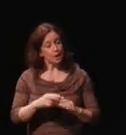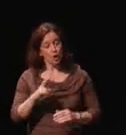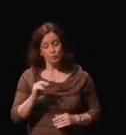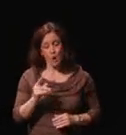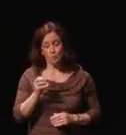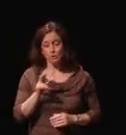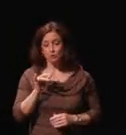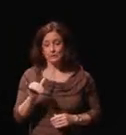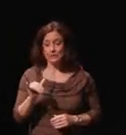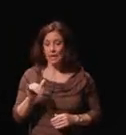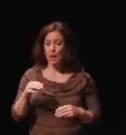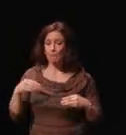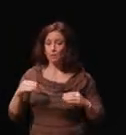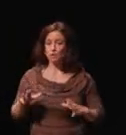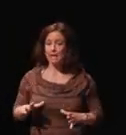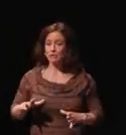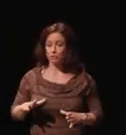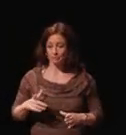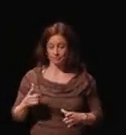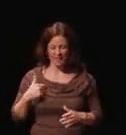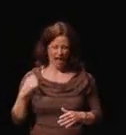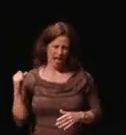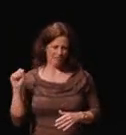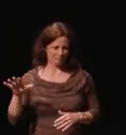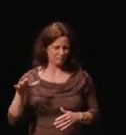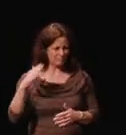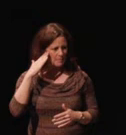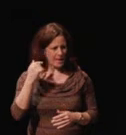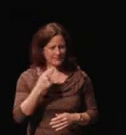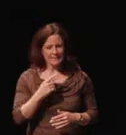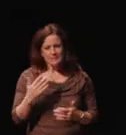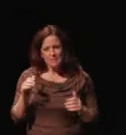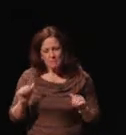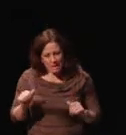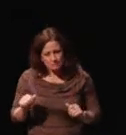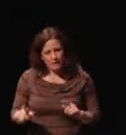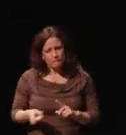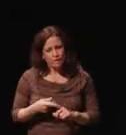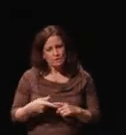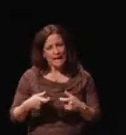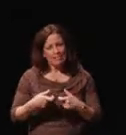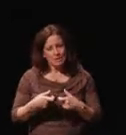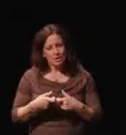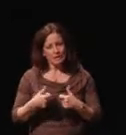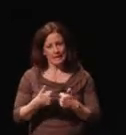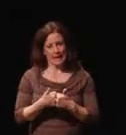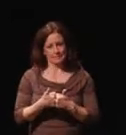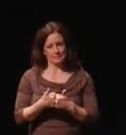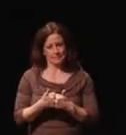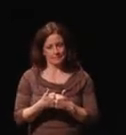I list it because it's possibly the first electronic game skill,